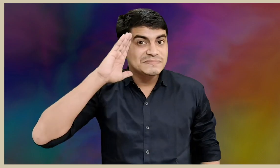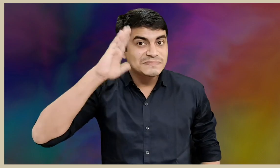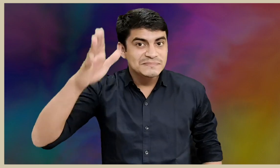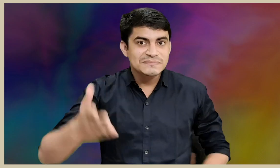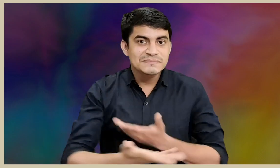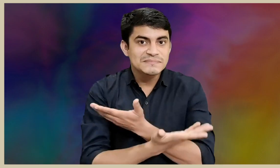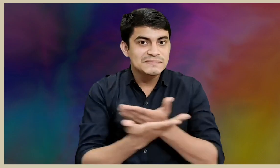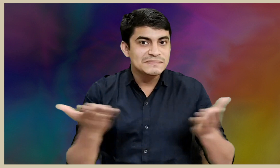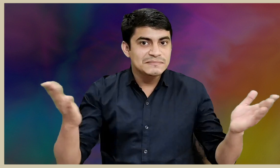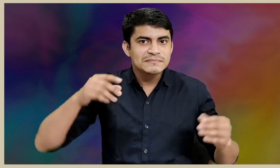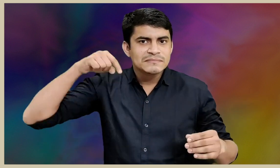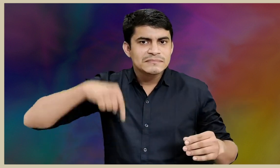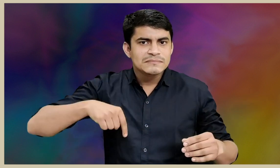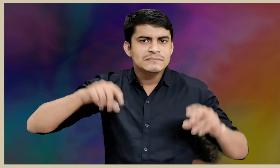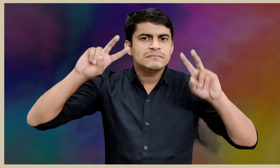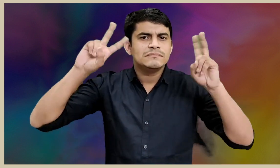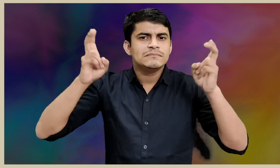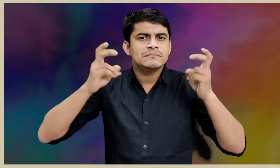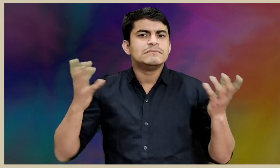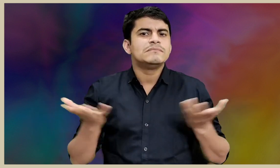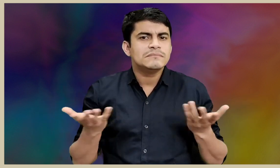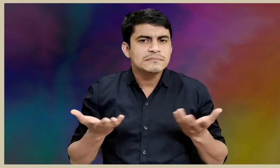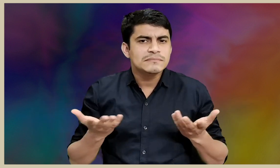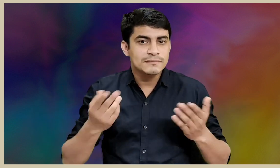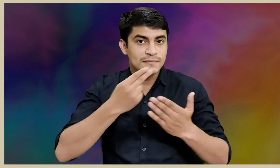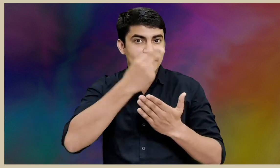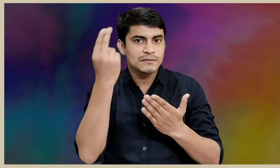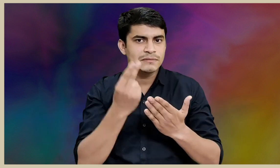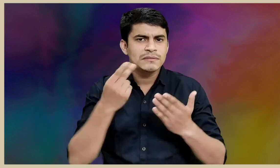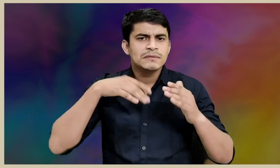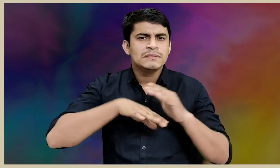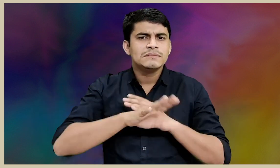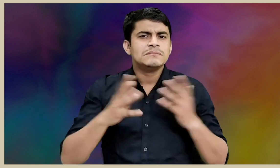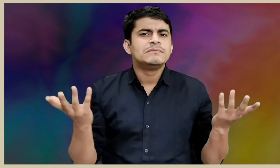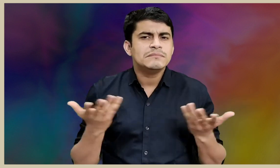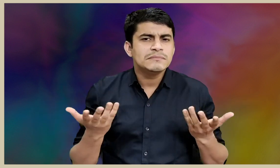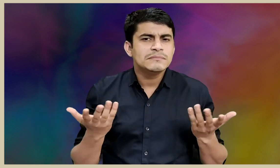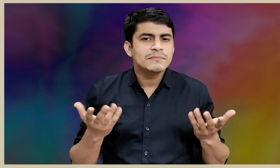Hello everyone! For today's art activity,